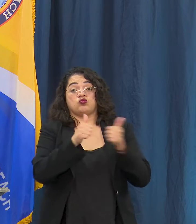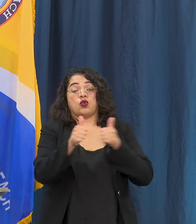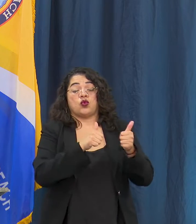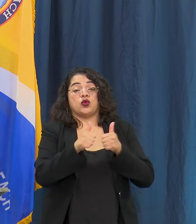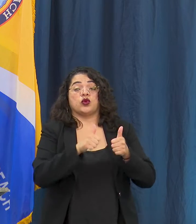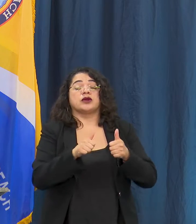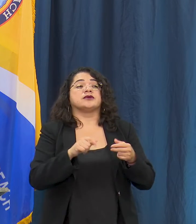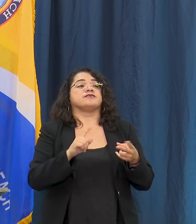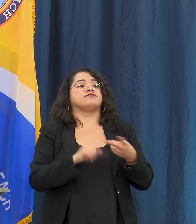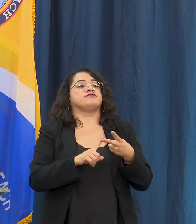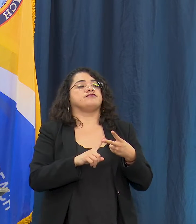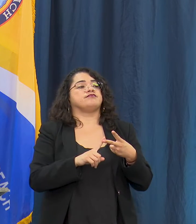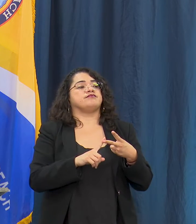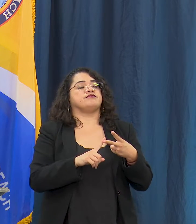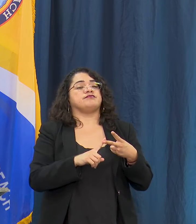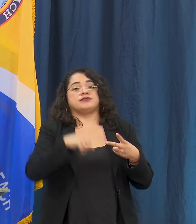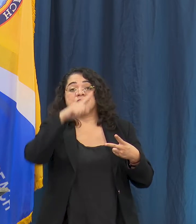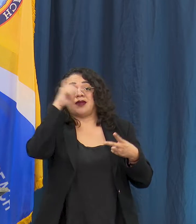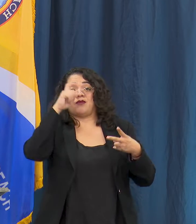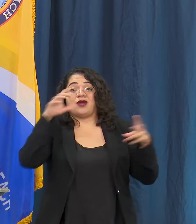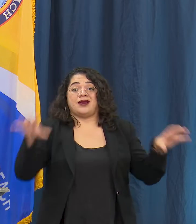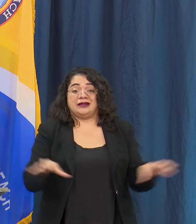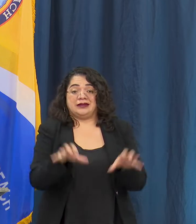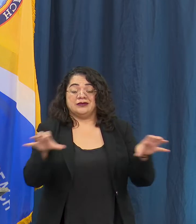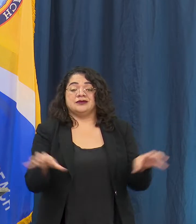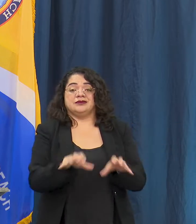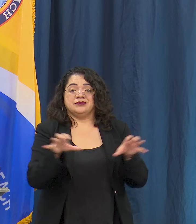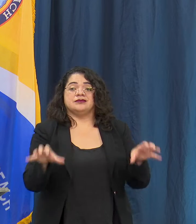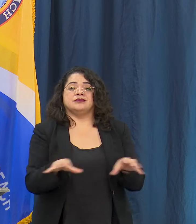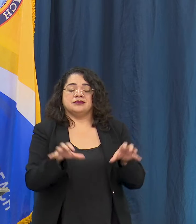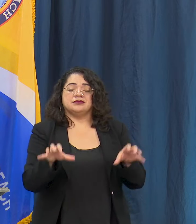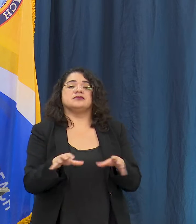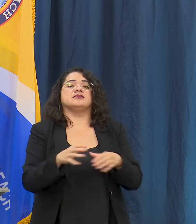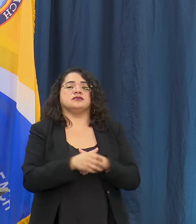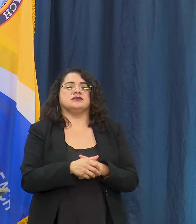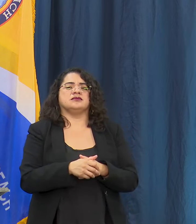question about summer activities we're hoping get answered in the next couple